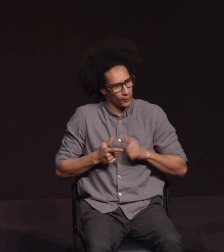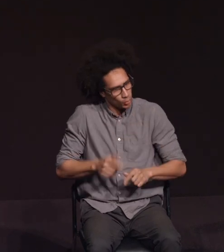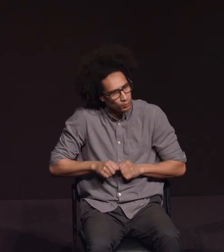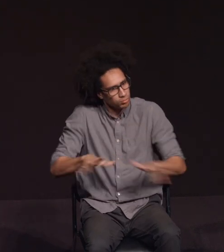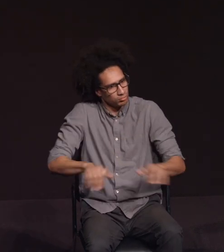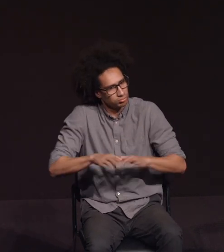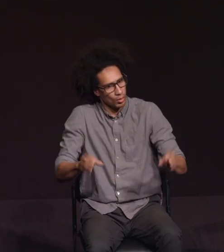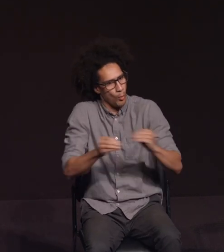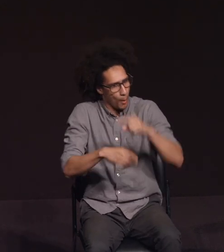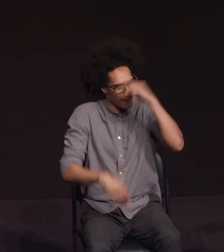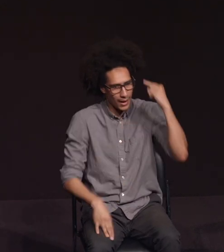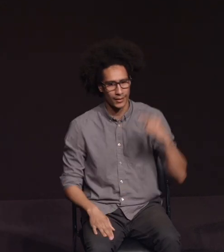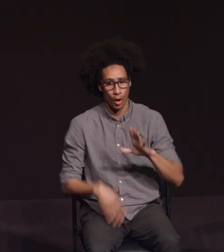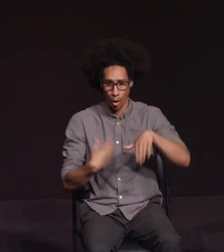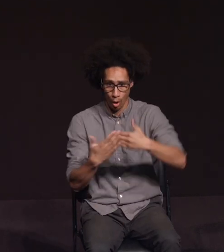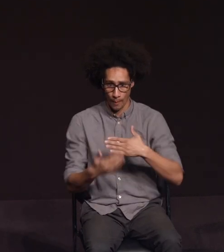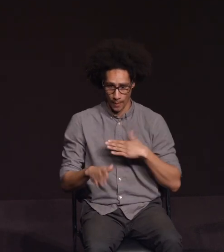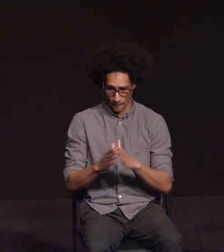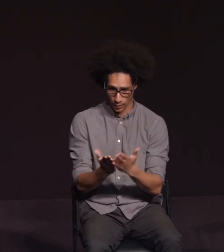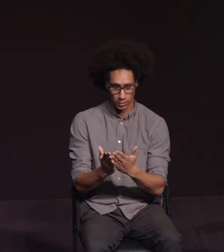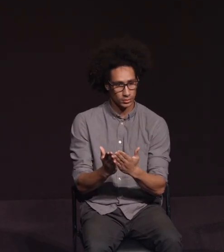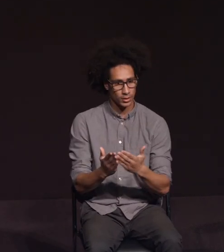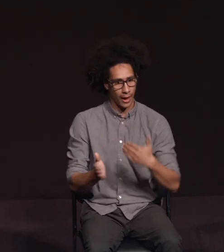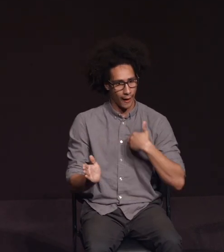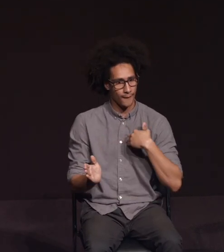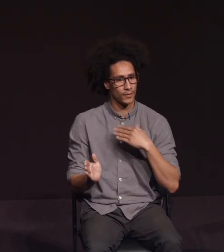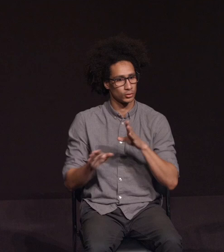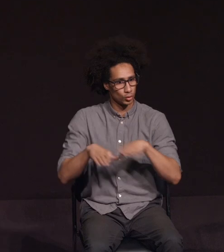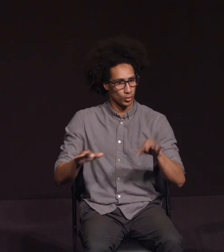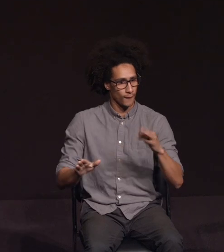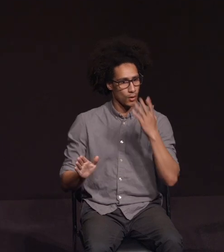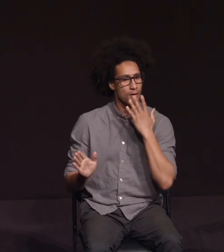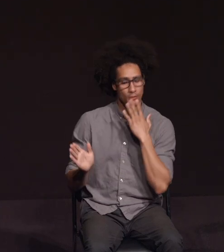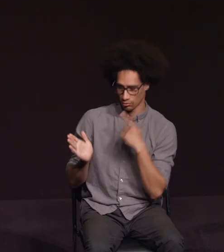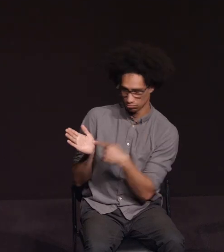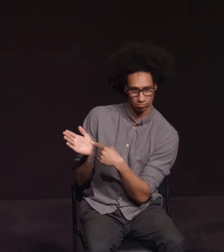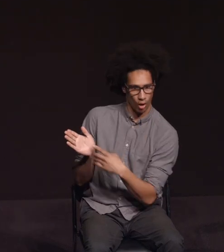All of my books feature children of color, Black children, but